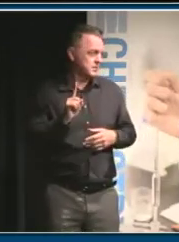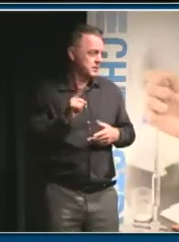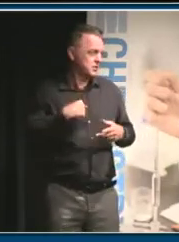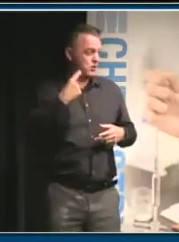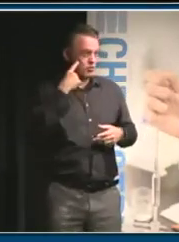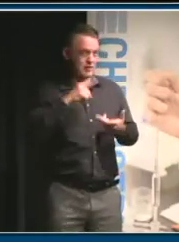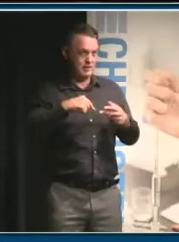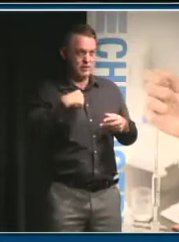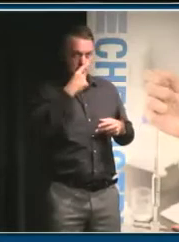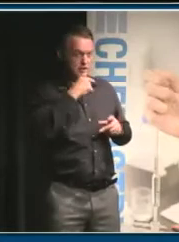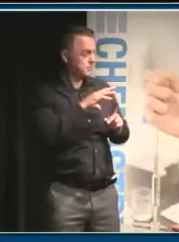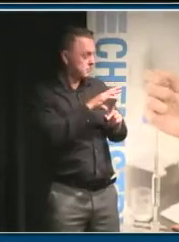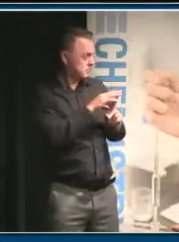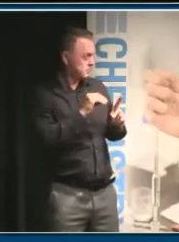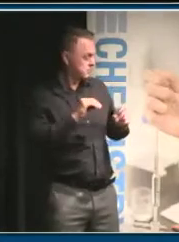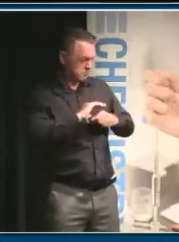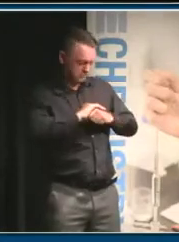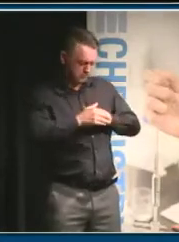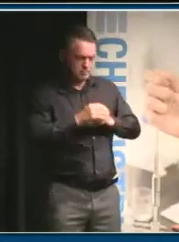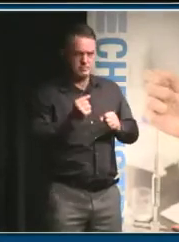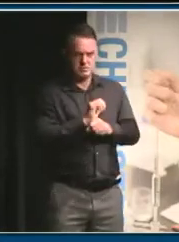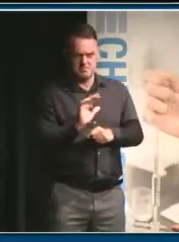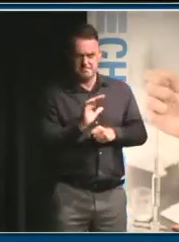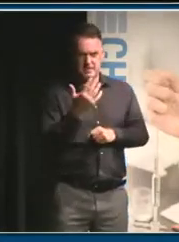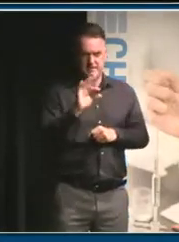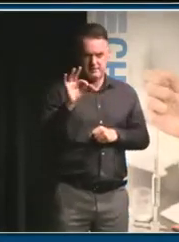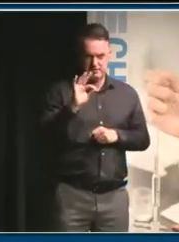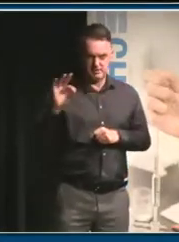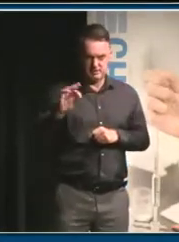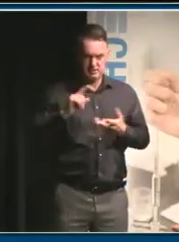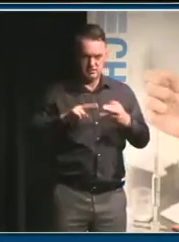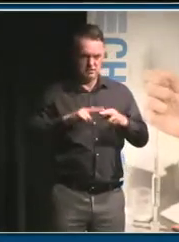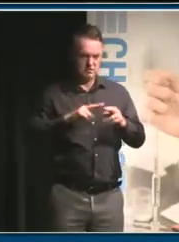hydrolyse the limonene to fifty percent set of derivatives of what are called limenols